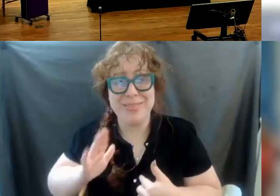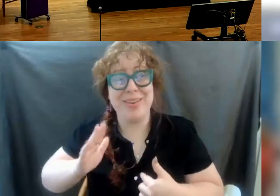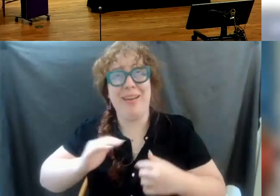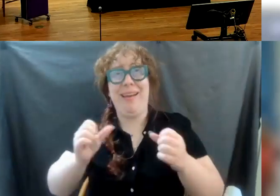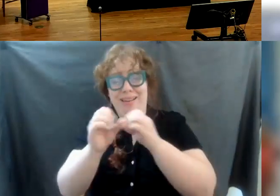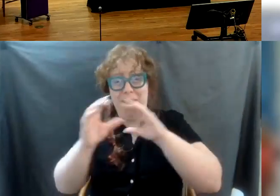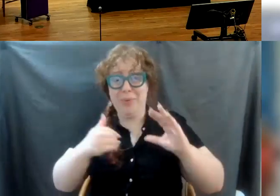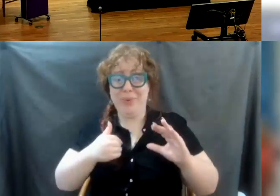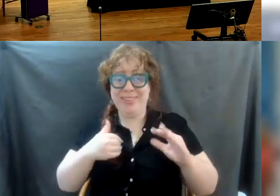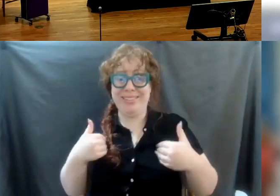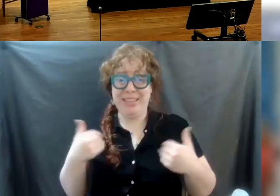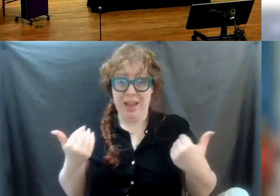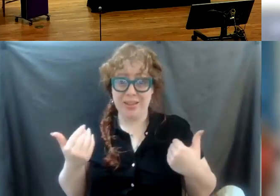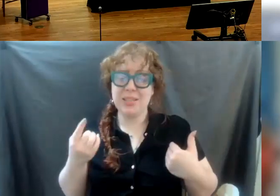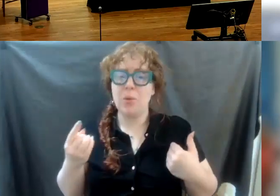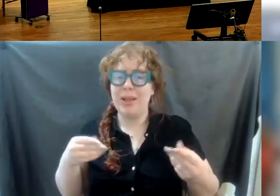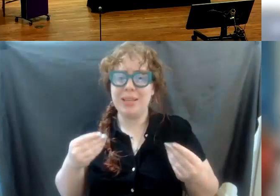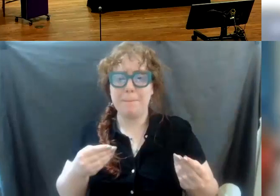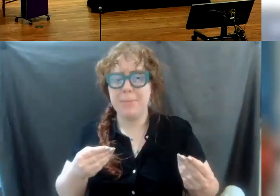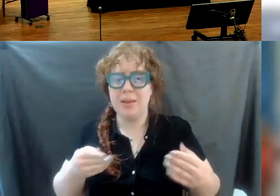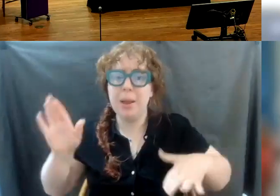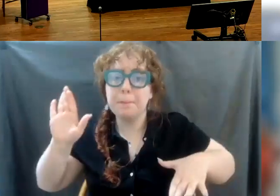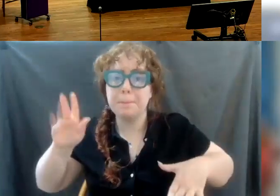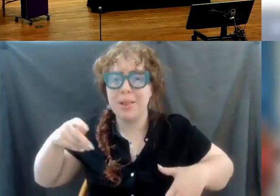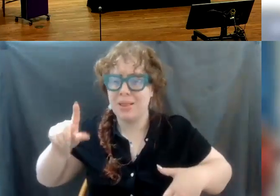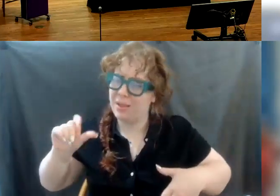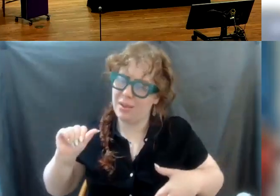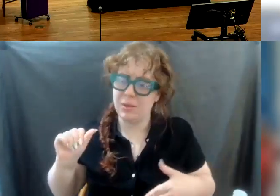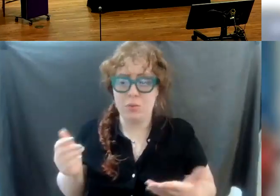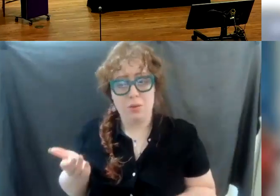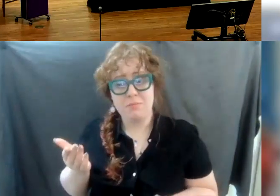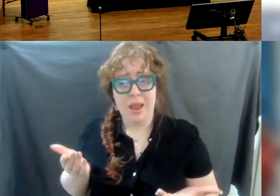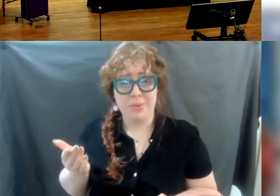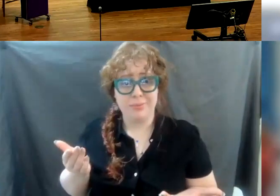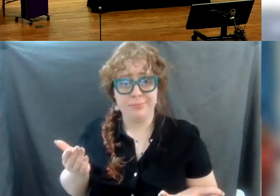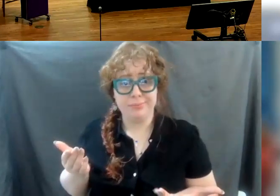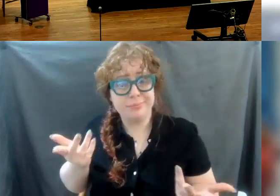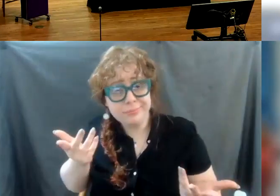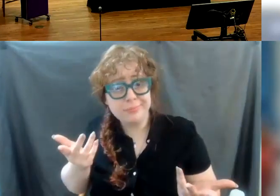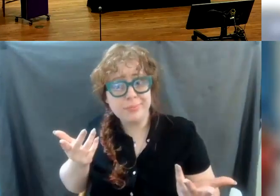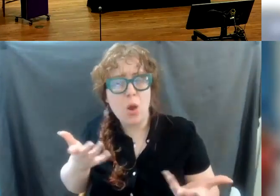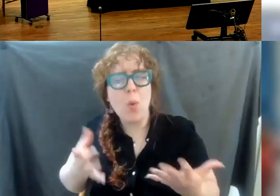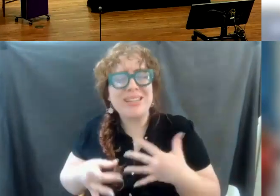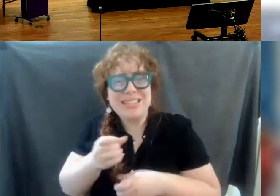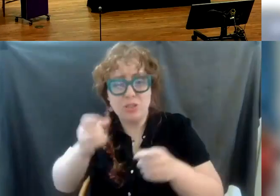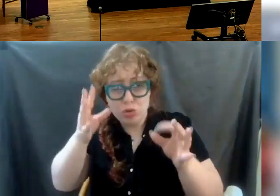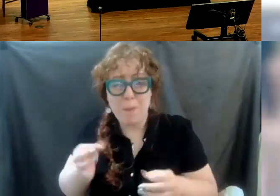and then I could say, well, what about your children? Will they be here too? And I also I asked, were your fathers here?